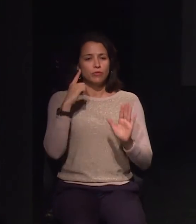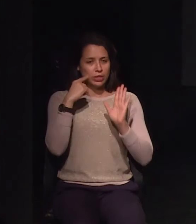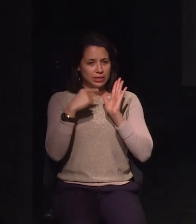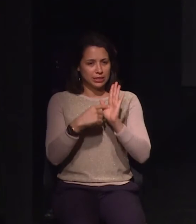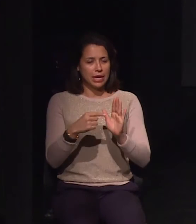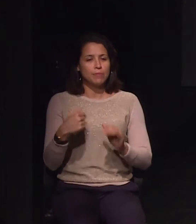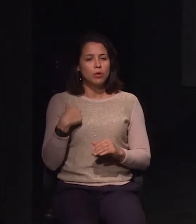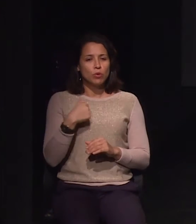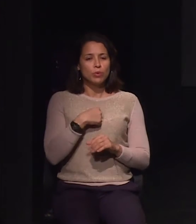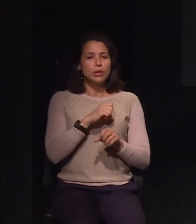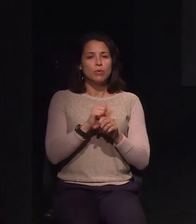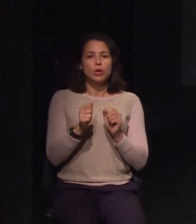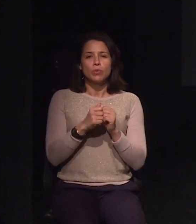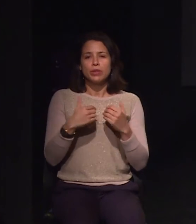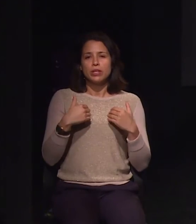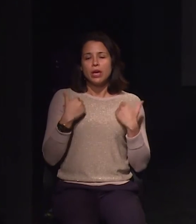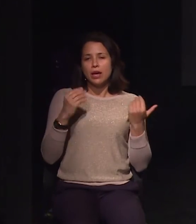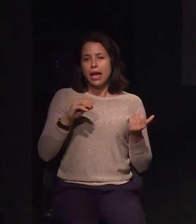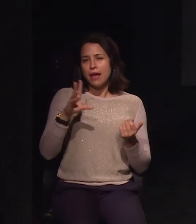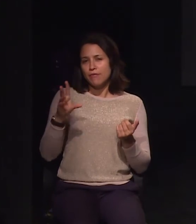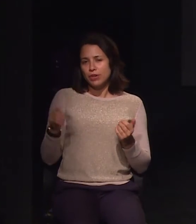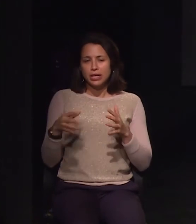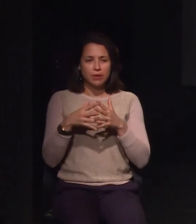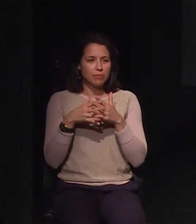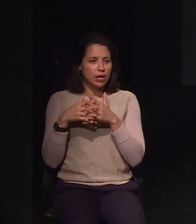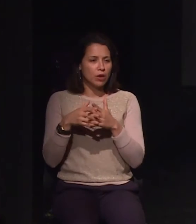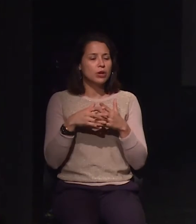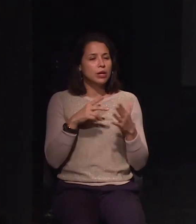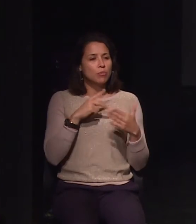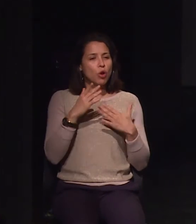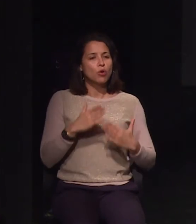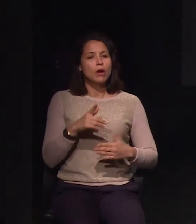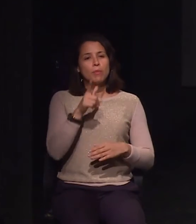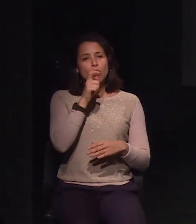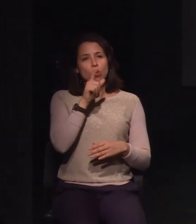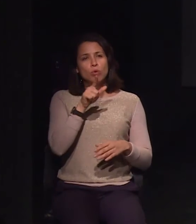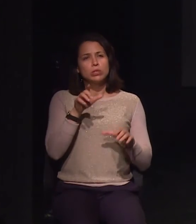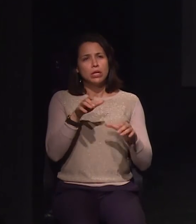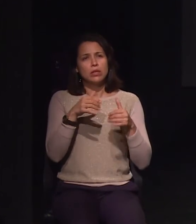who conceived of a work called ‘Seven Last Words of the Unarmed’.